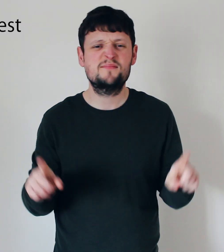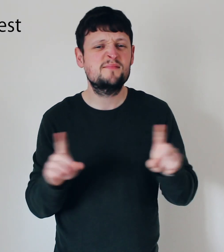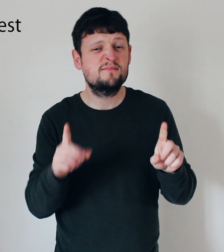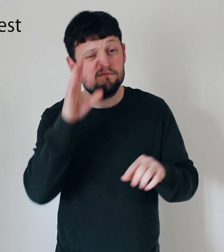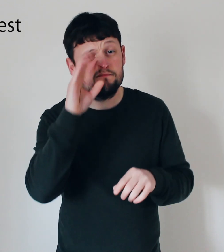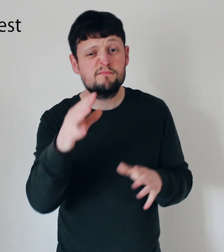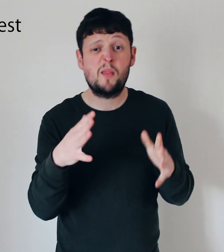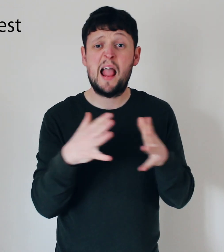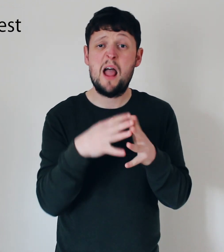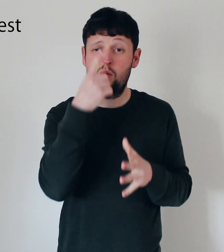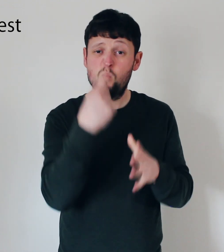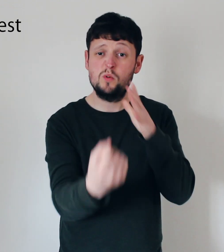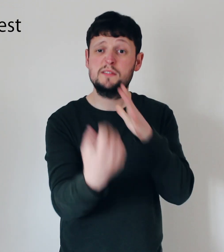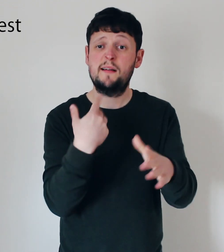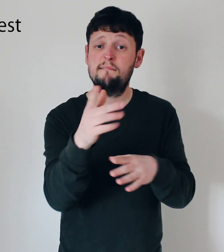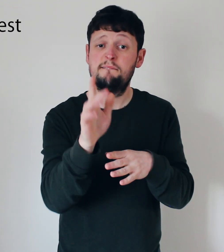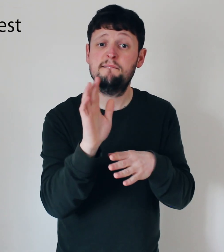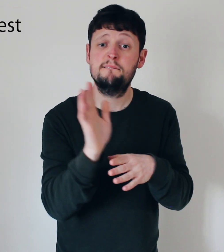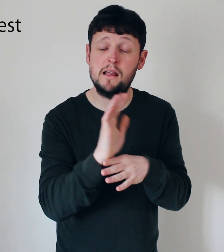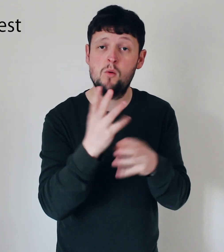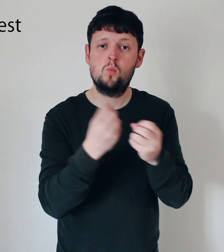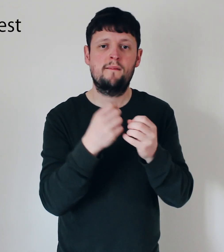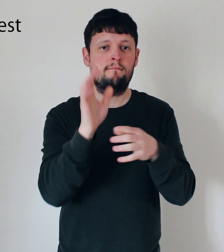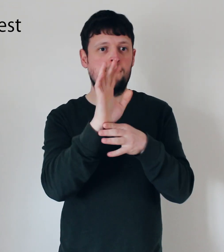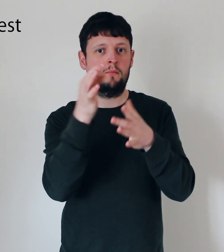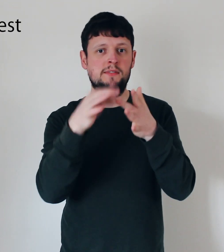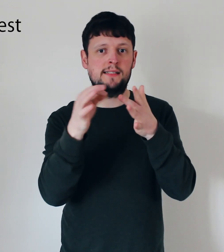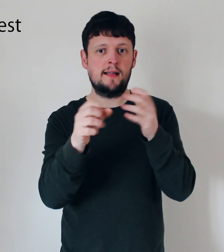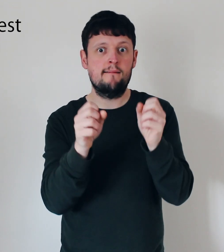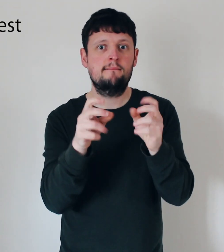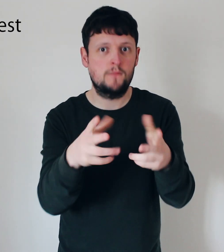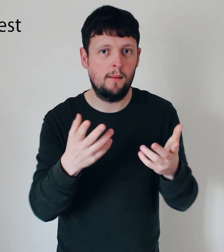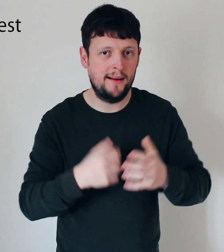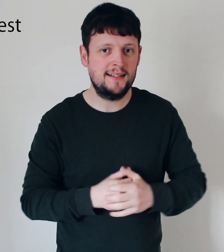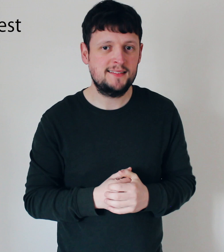I’m here to let you know how to send your film in and give you some format details.